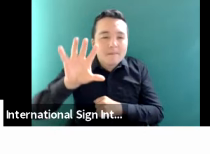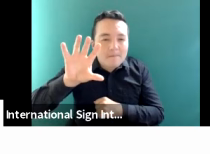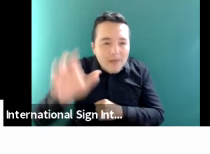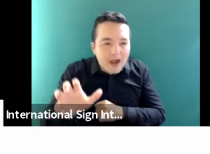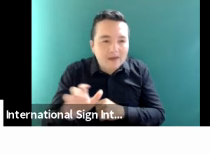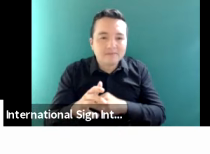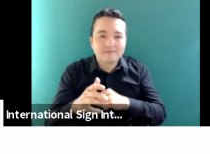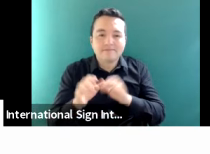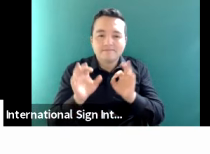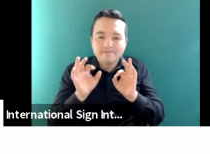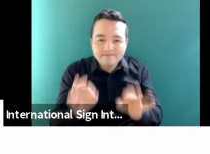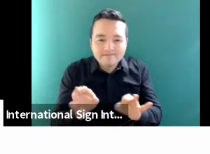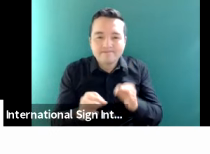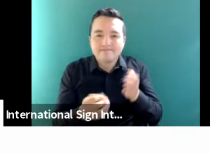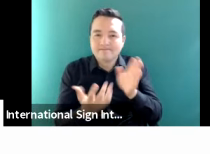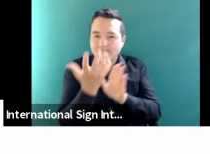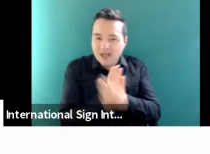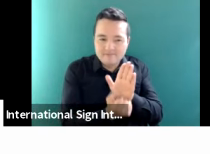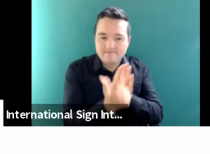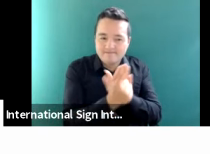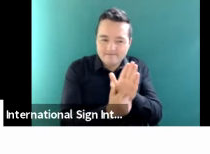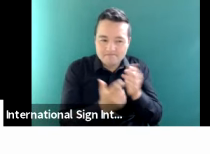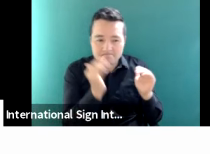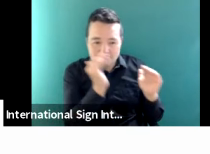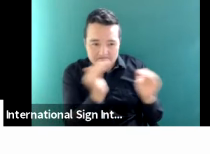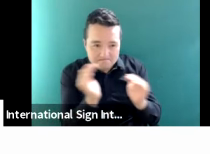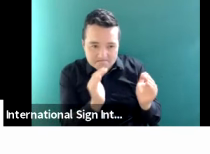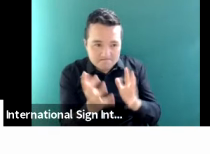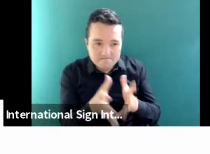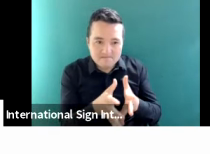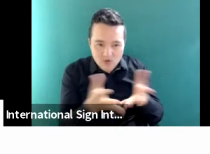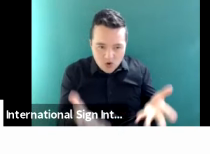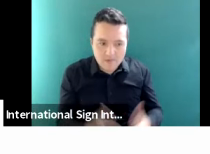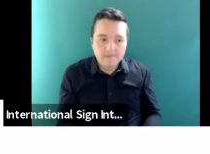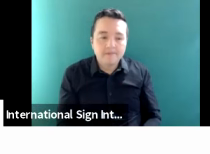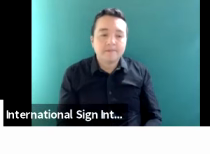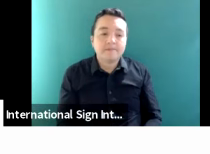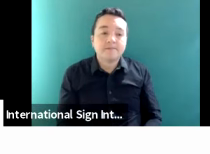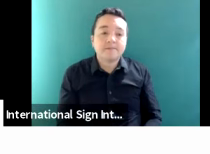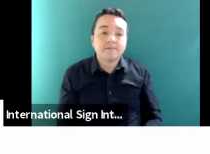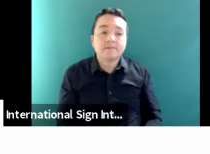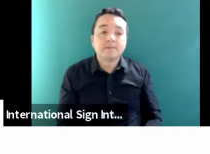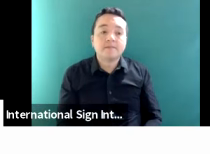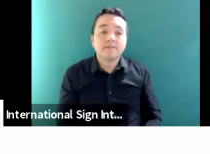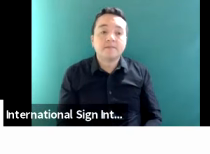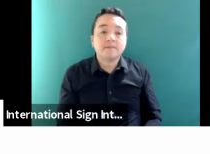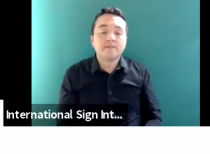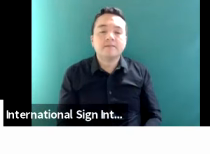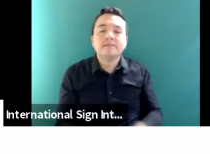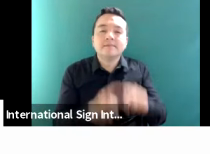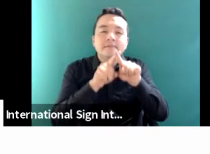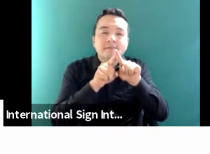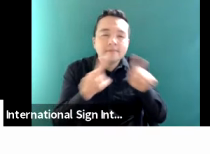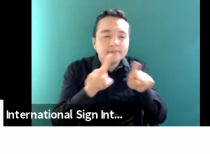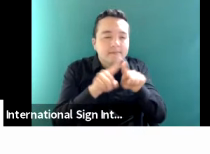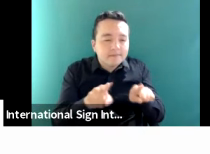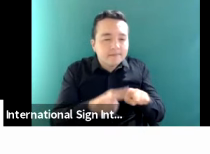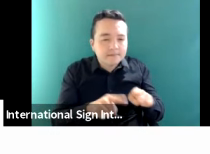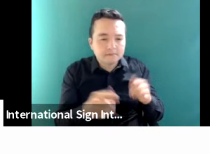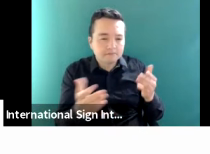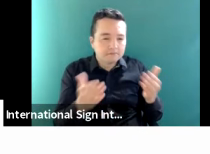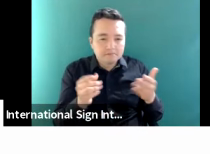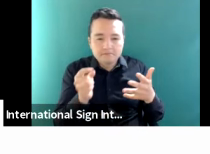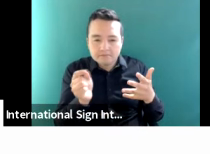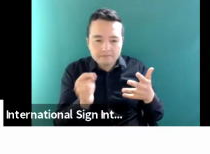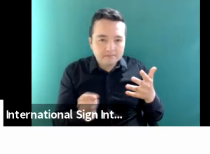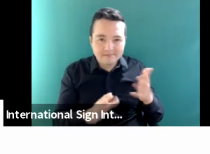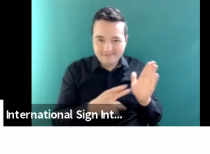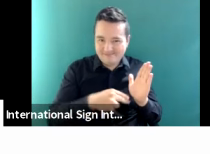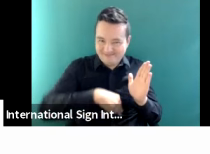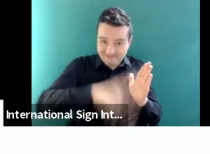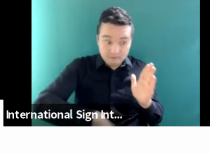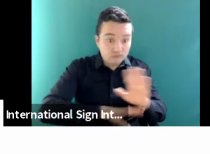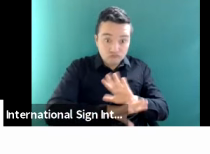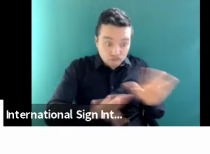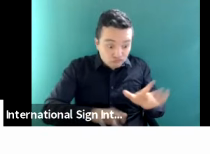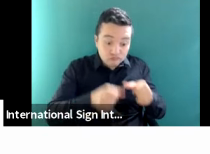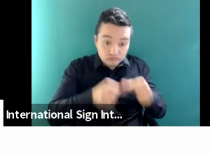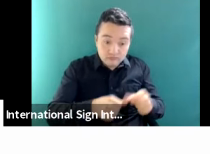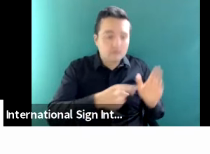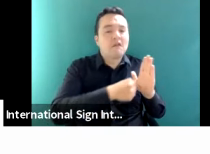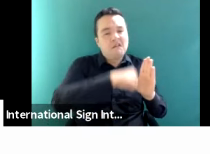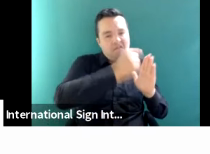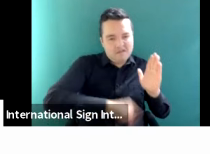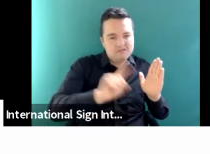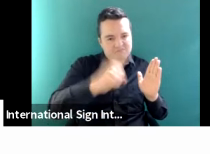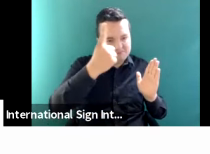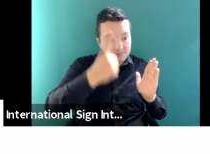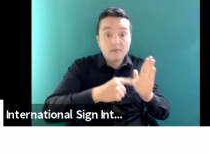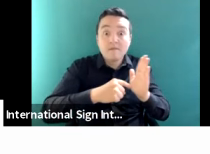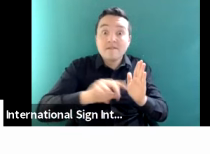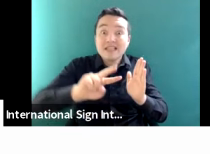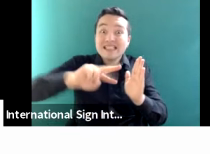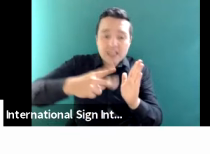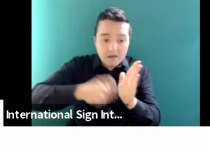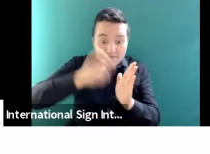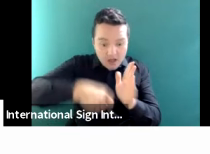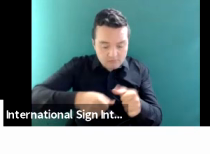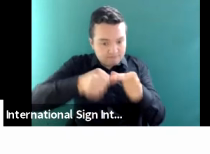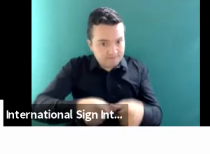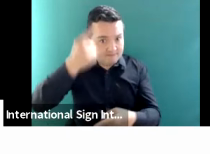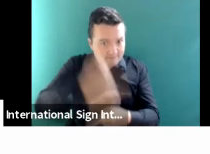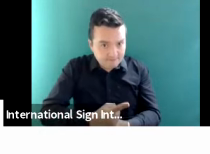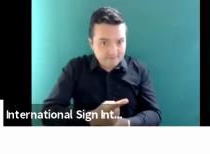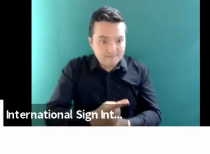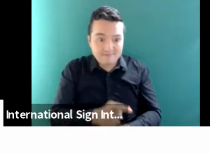So the regional view is interesting but it's not really reflecting the level of economic development and the – .